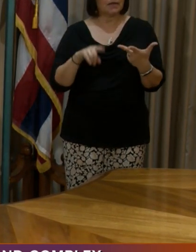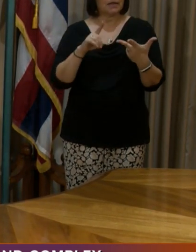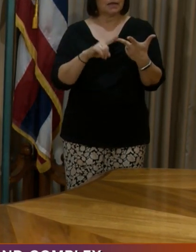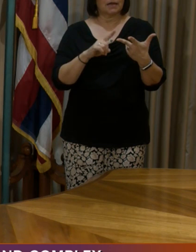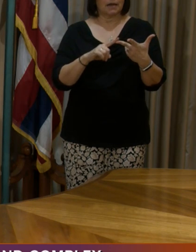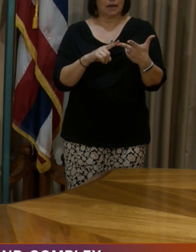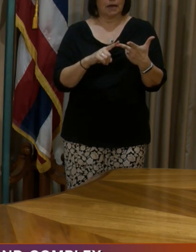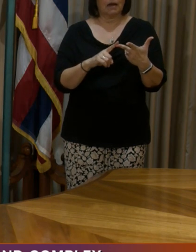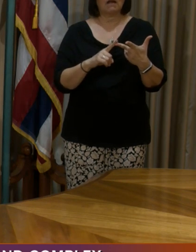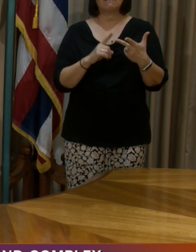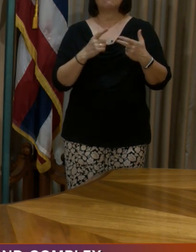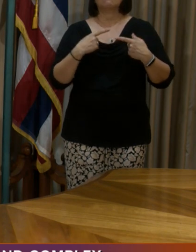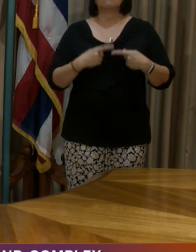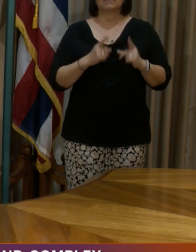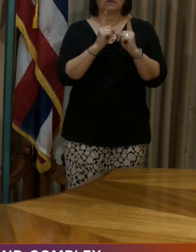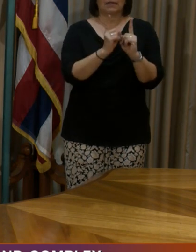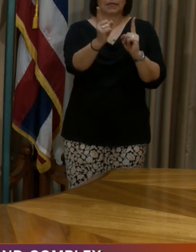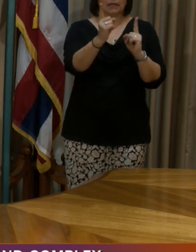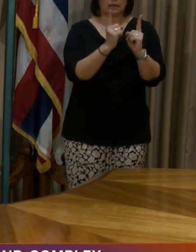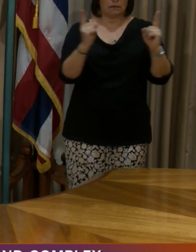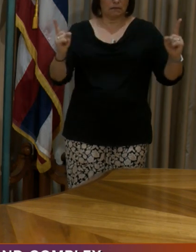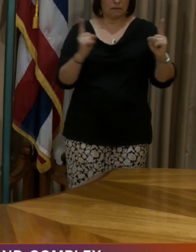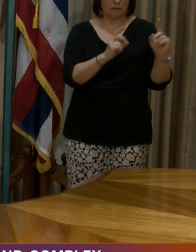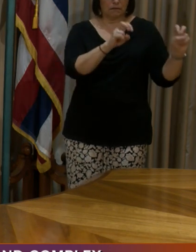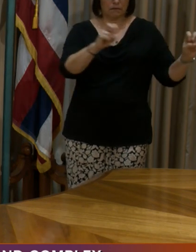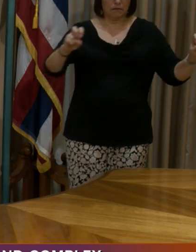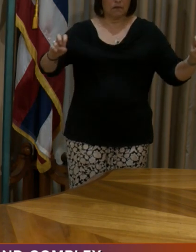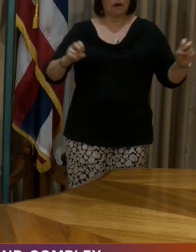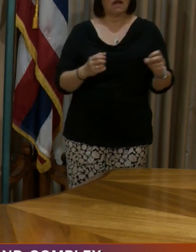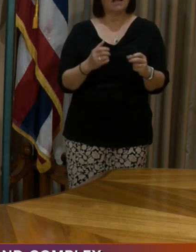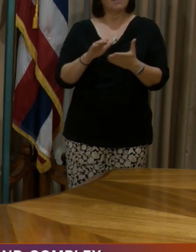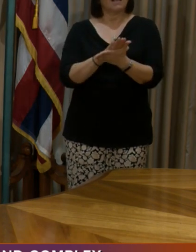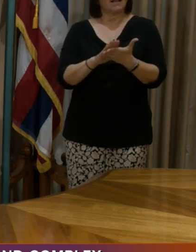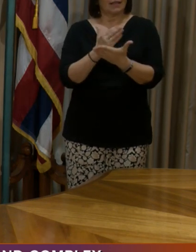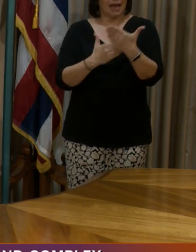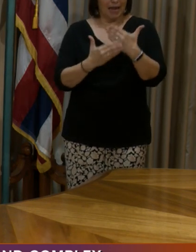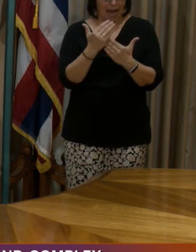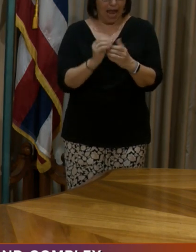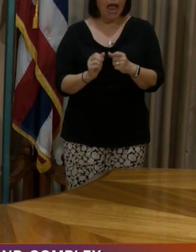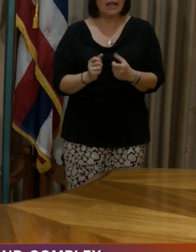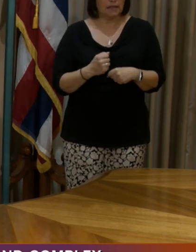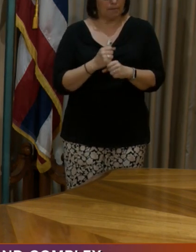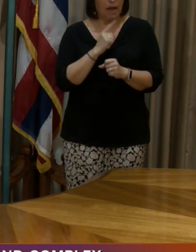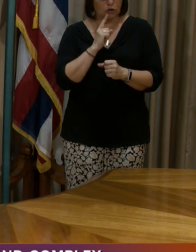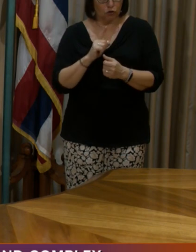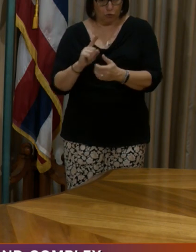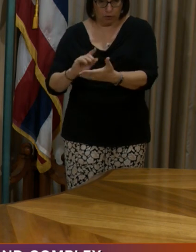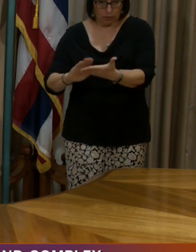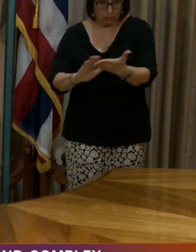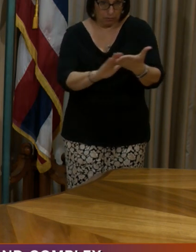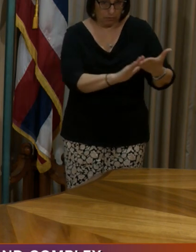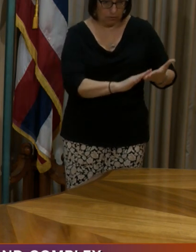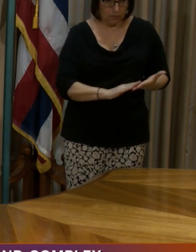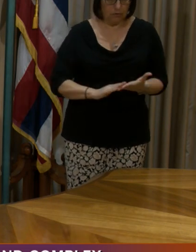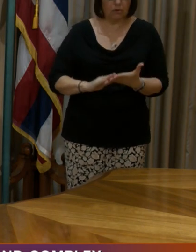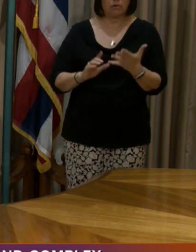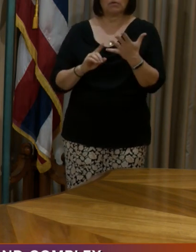INCLUDE CONSISTENT AND CORRECT MASK USAGE COHORTING OR IN OTHER WORDS PHYSICAL DISTANCING TO THE LARGEST EXTENT POSSIBLE CLEAN HANDS HAND HYGIENE AND